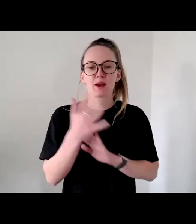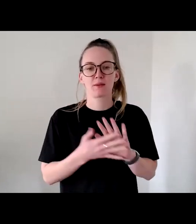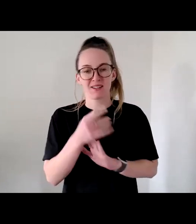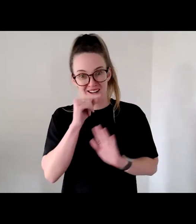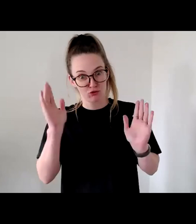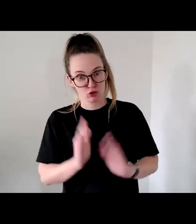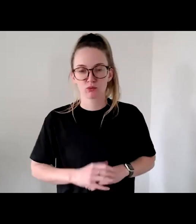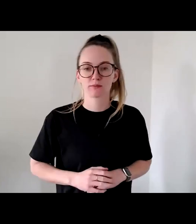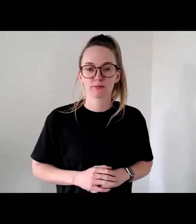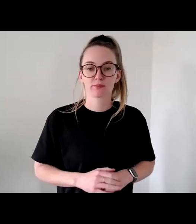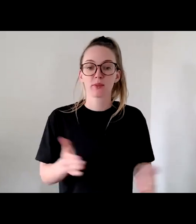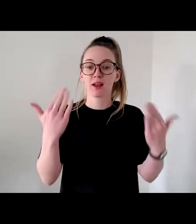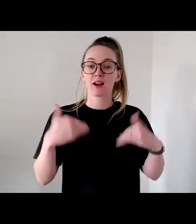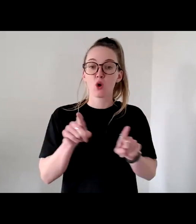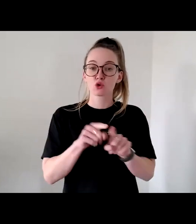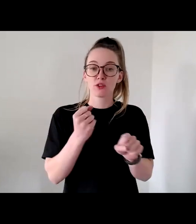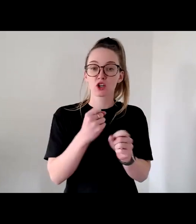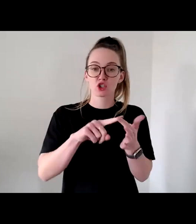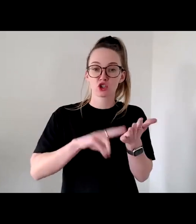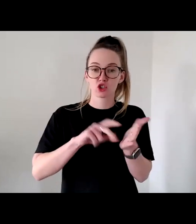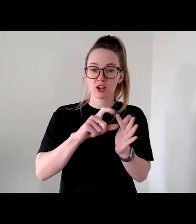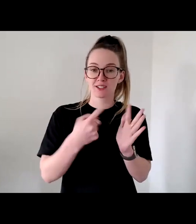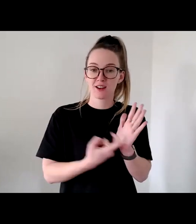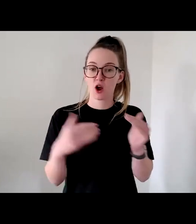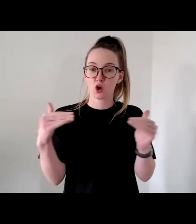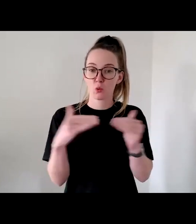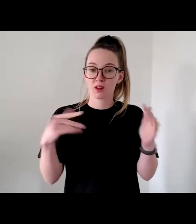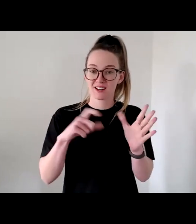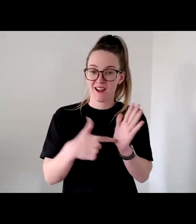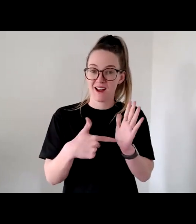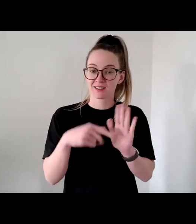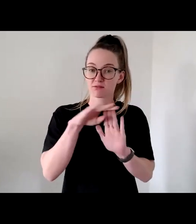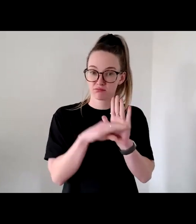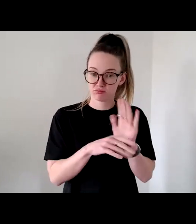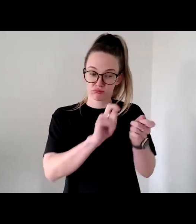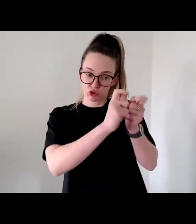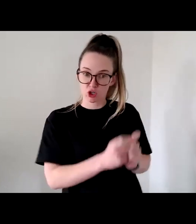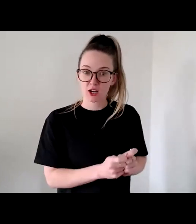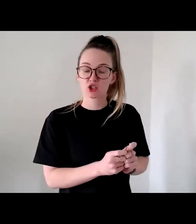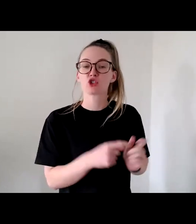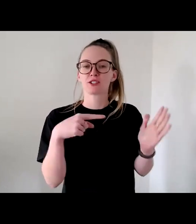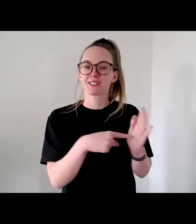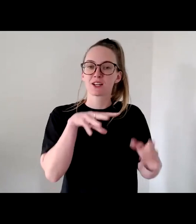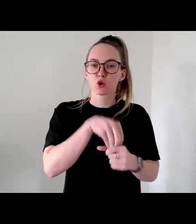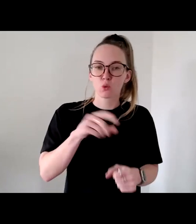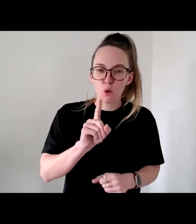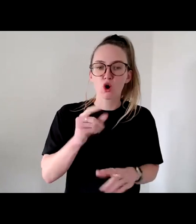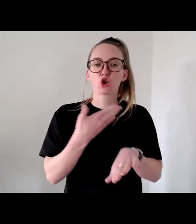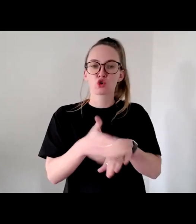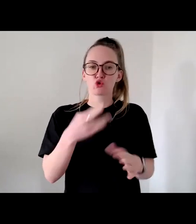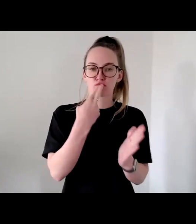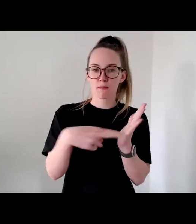Gender Equality Act includes new reporting obligations and from this year organisations